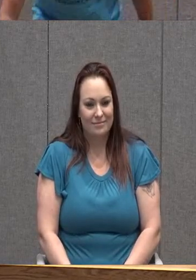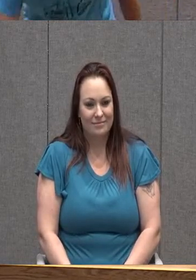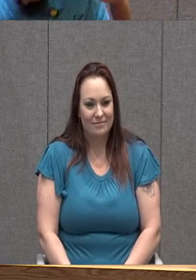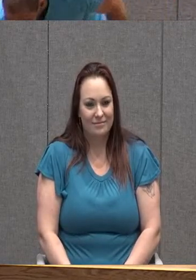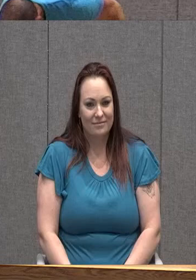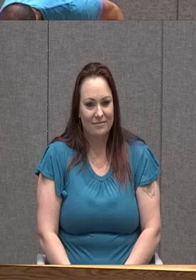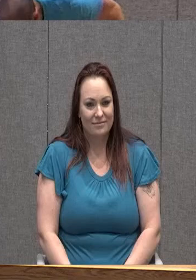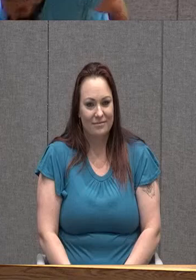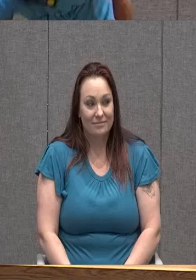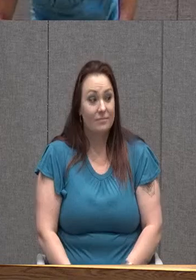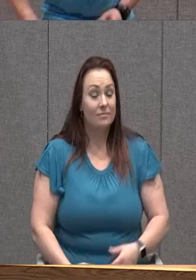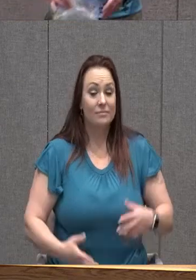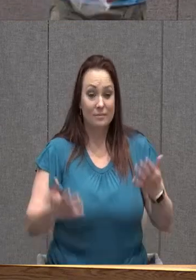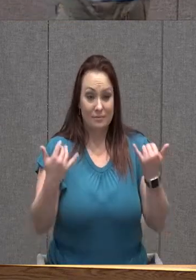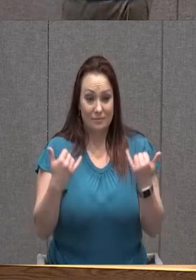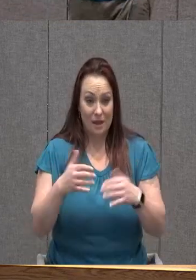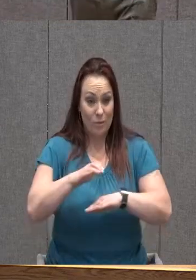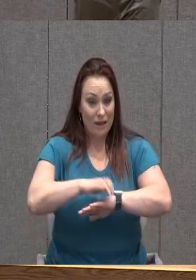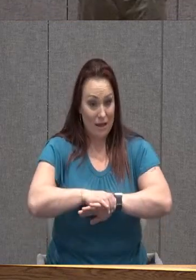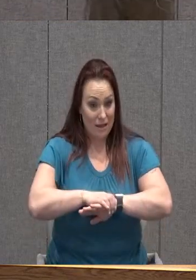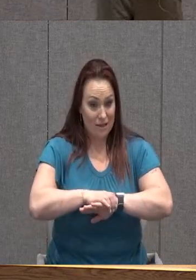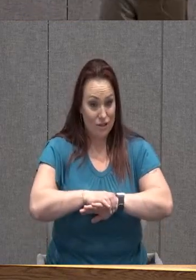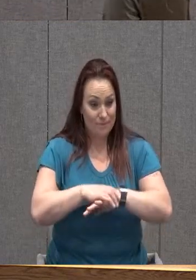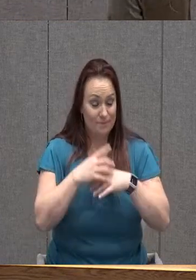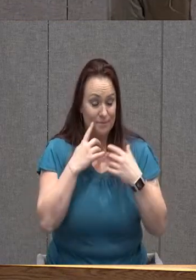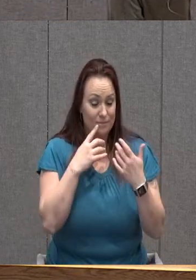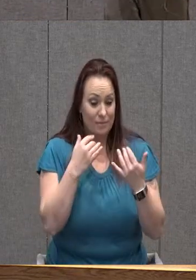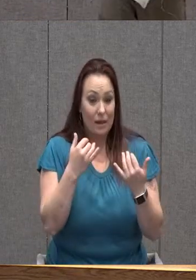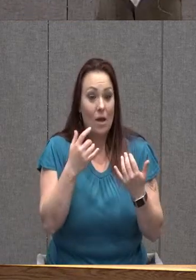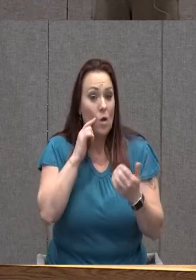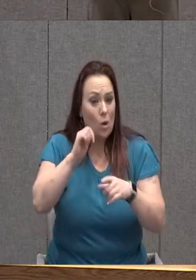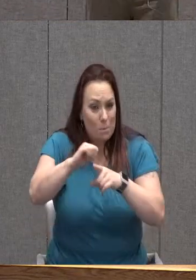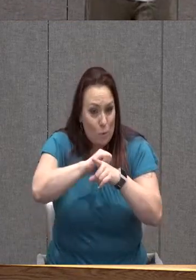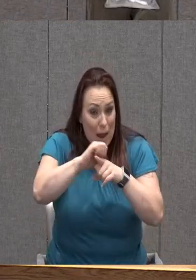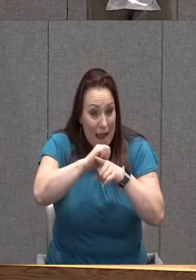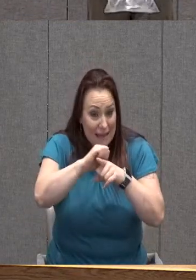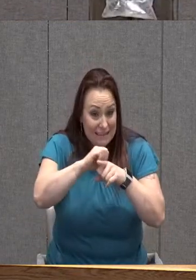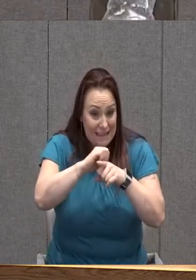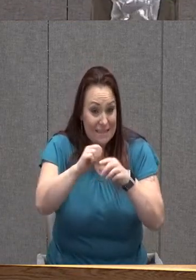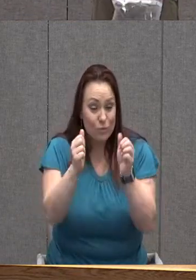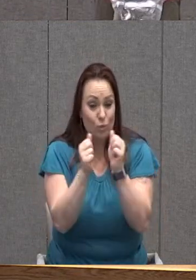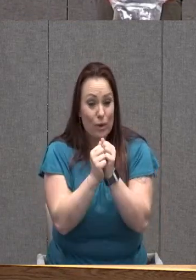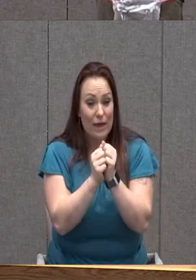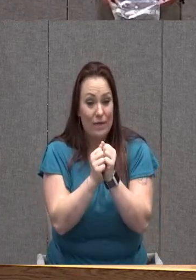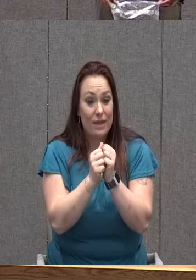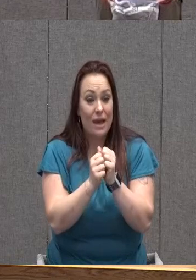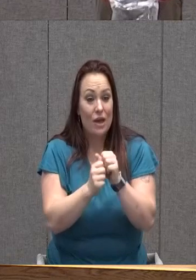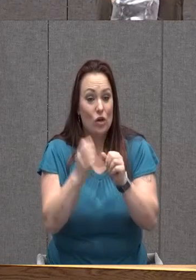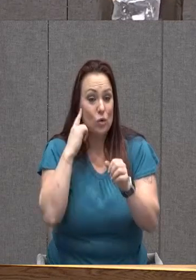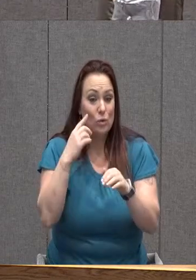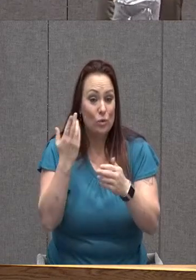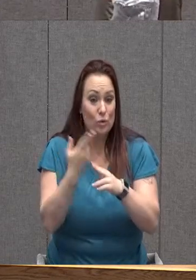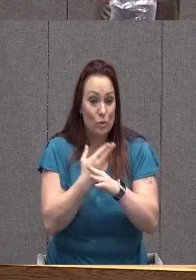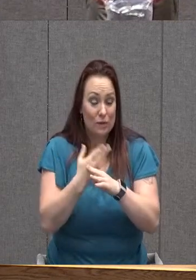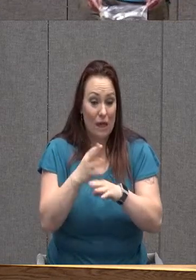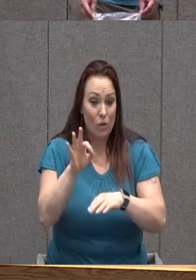I want you now to practice making contact with your laces, and with the bag, and see how many times